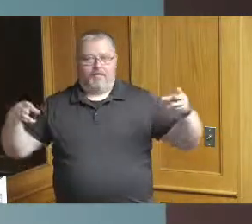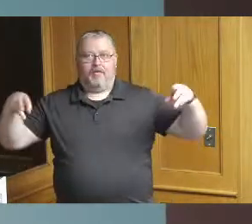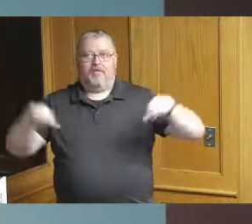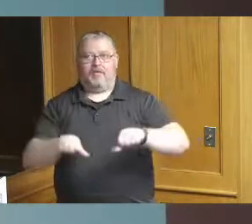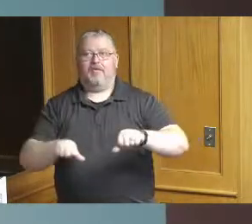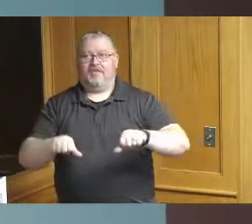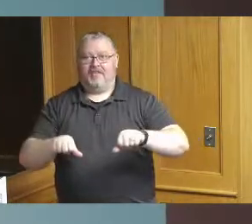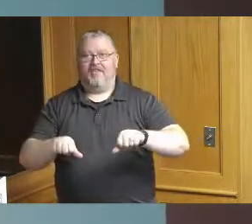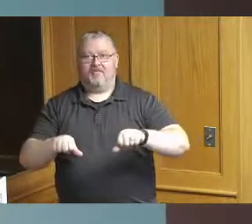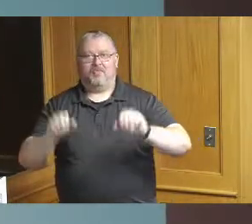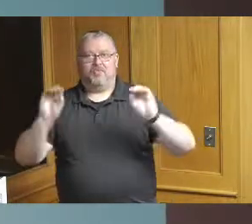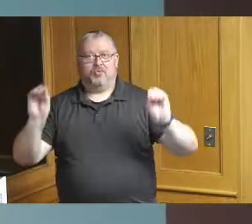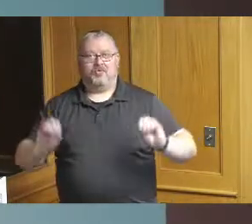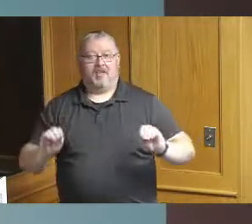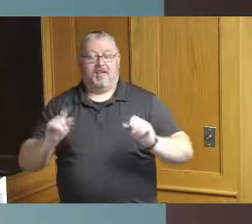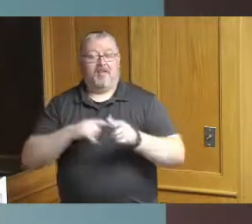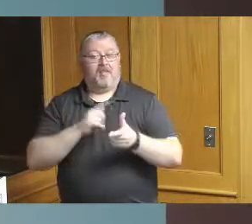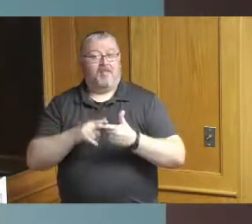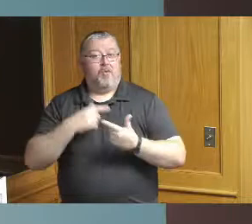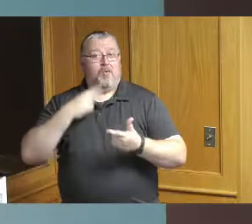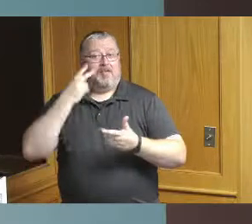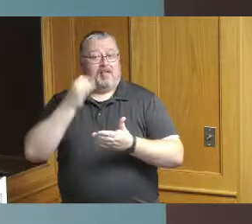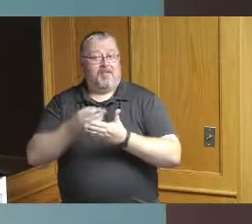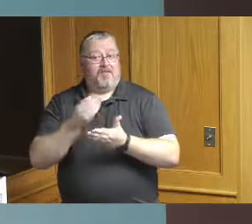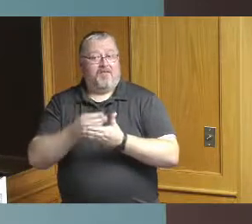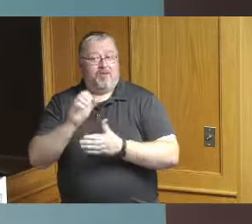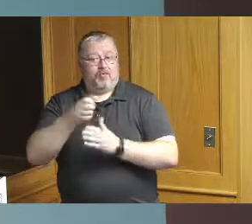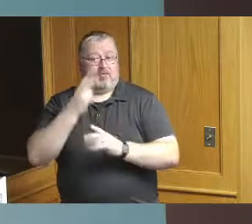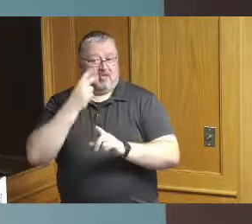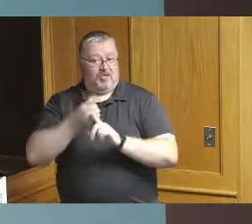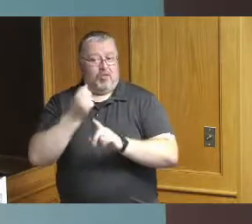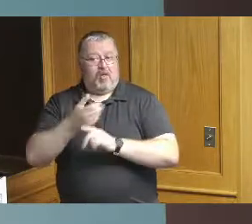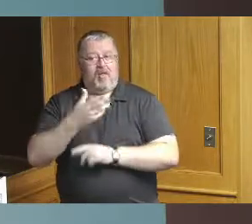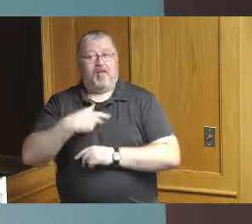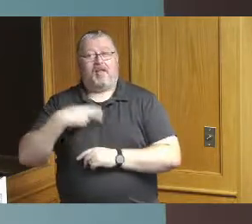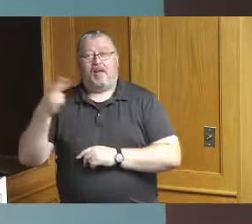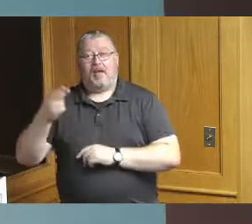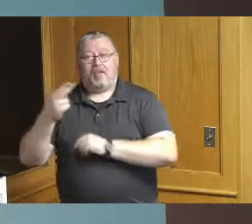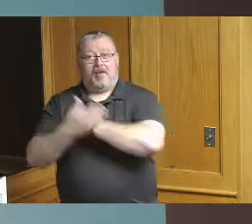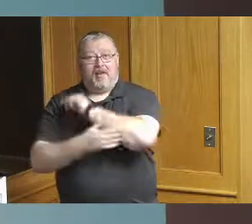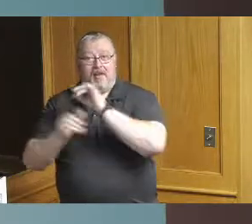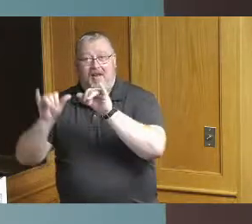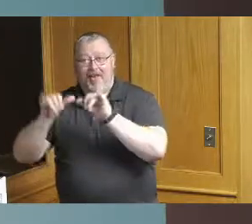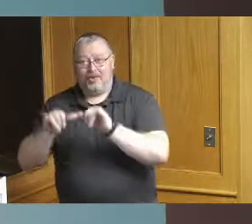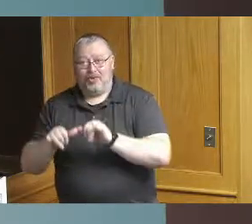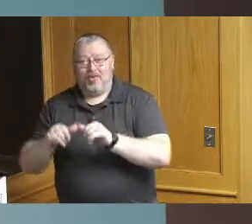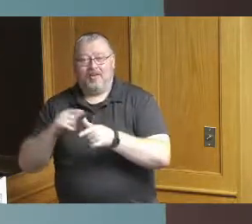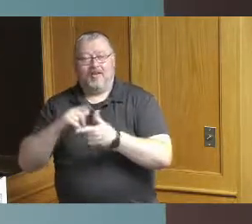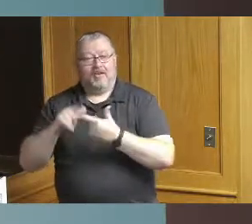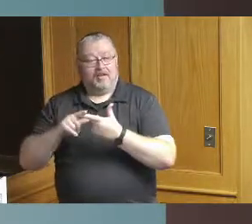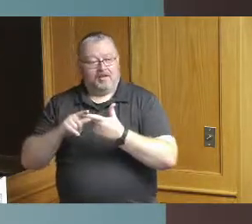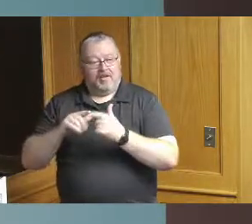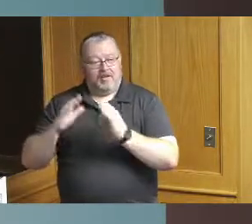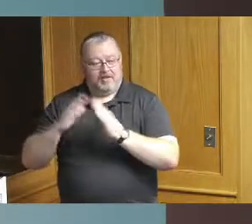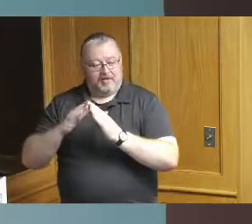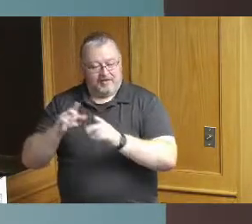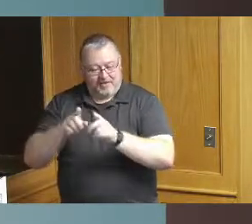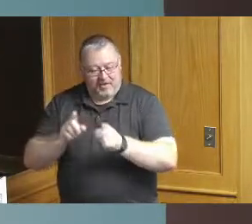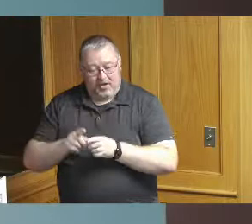and the funding source as i explained there with the hampton county engineers the metropolitan server district and the hampton county general fund